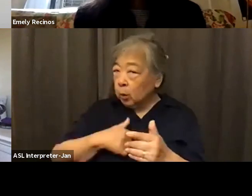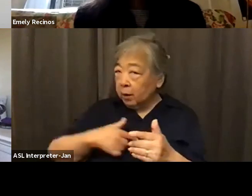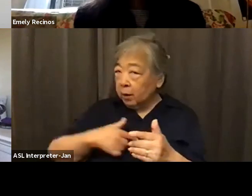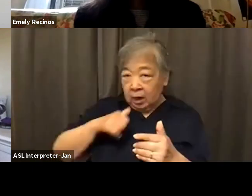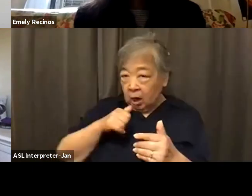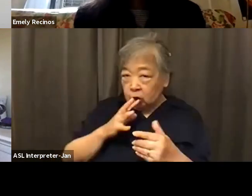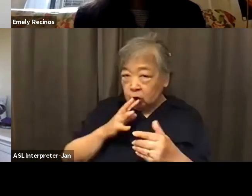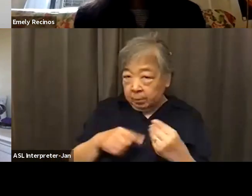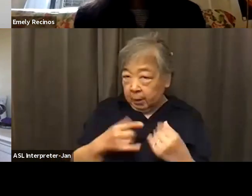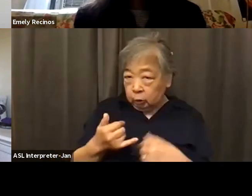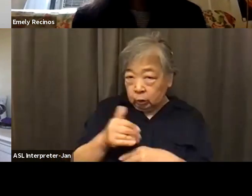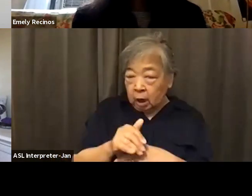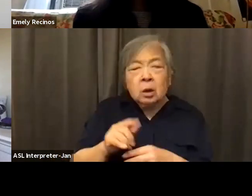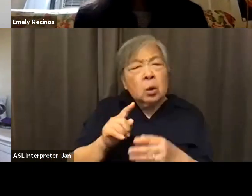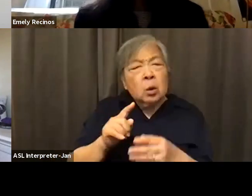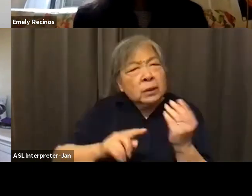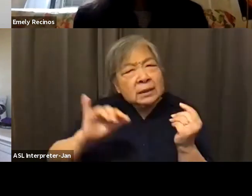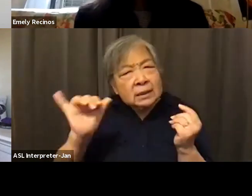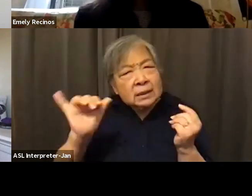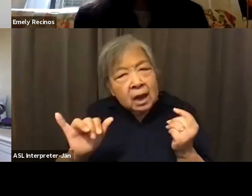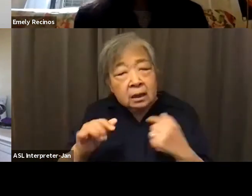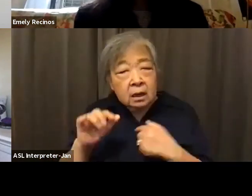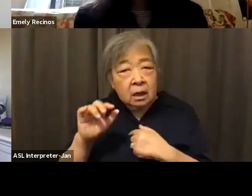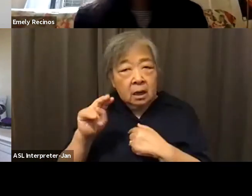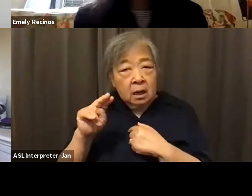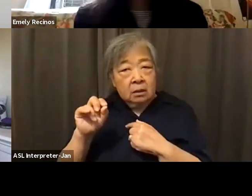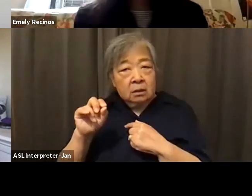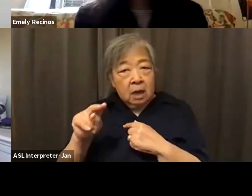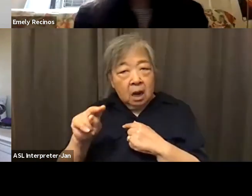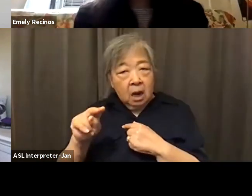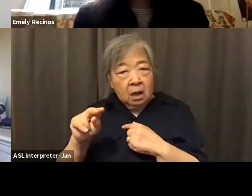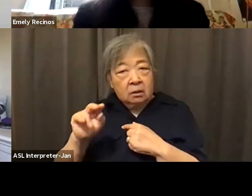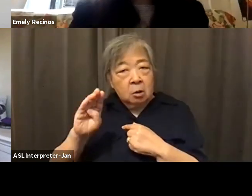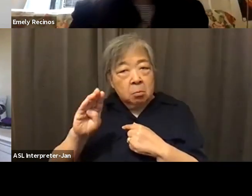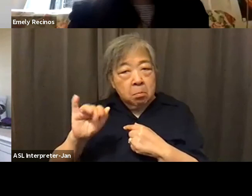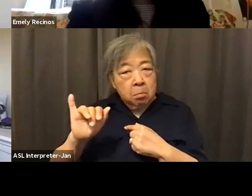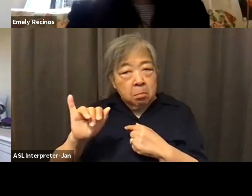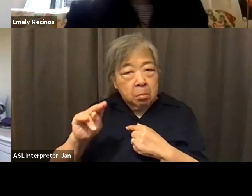What is it like to be a non binary person traveling abroad, or a queer person traveling